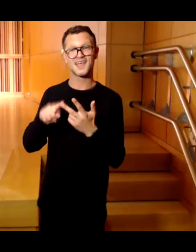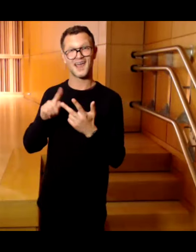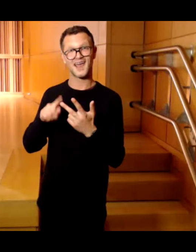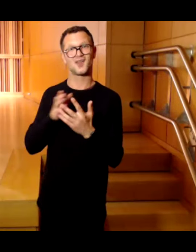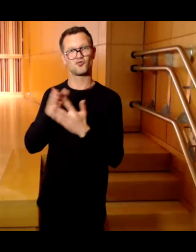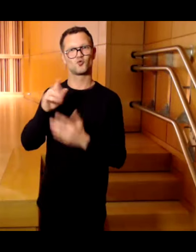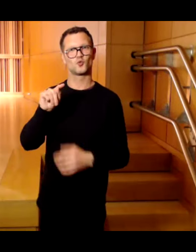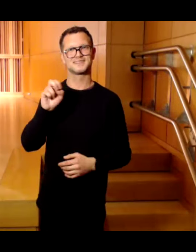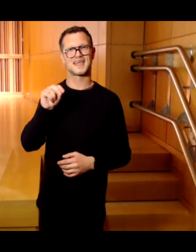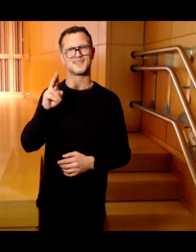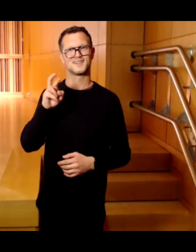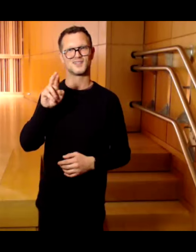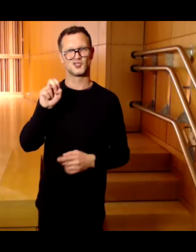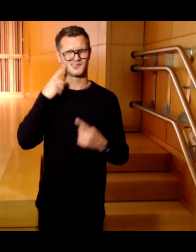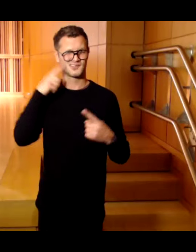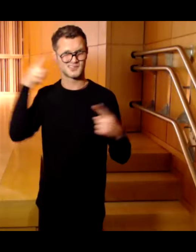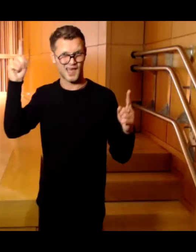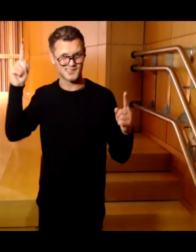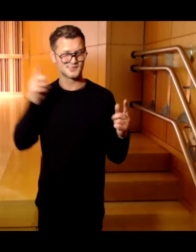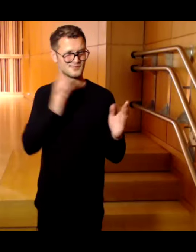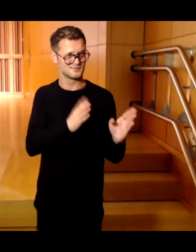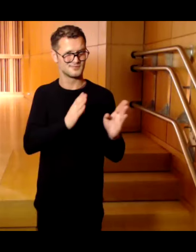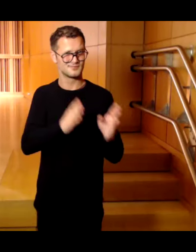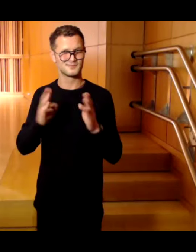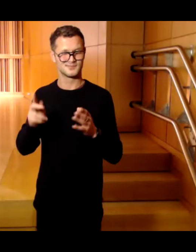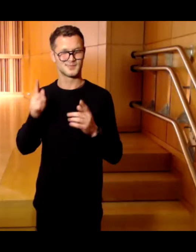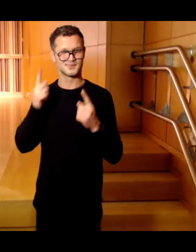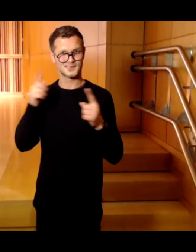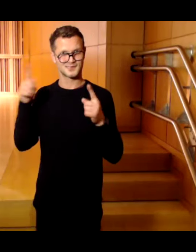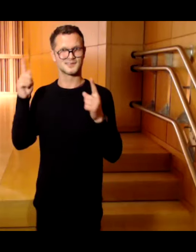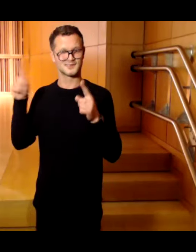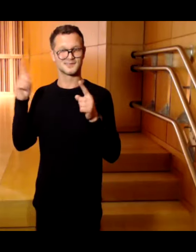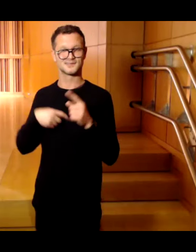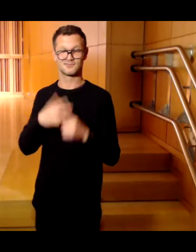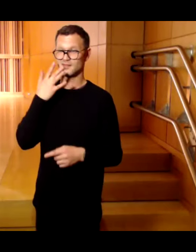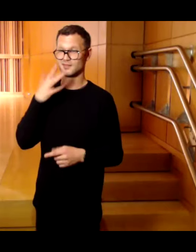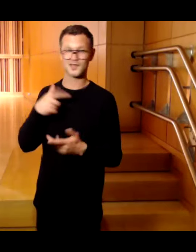And many steps along this academic journey, I was fortunate enough to have the opportunity to hang out with him.